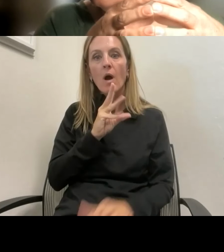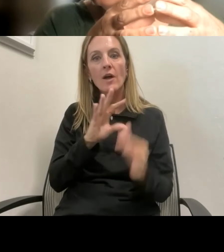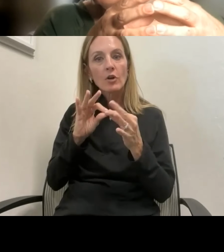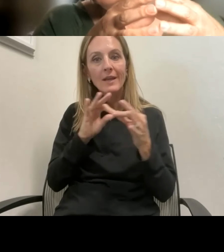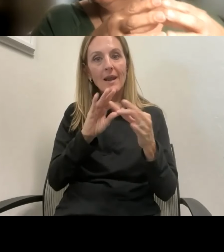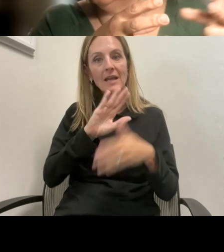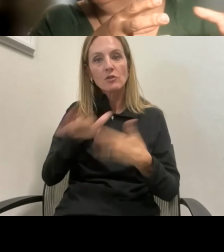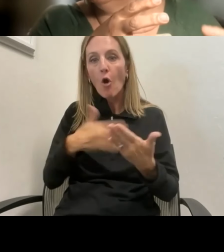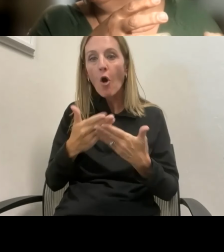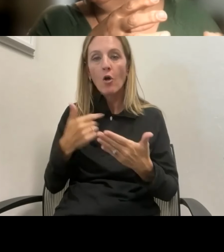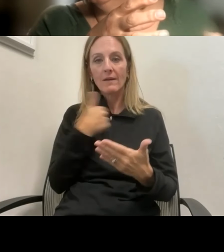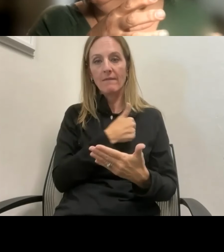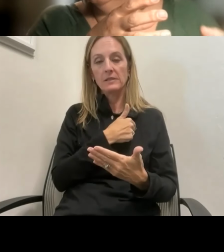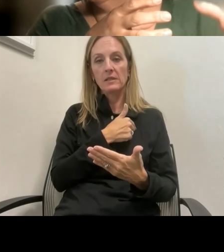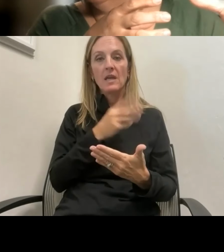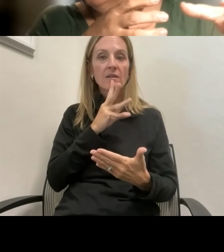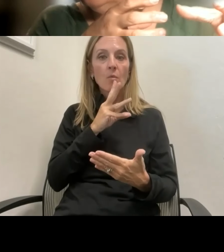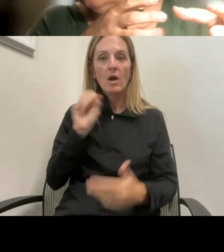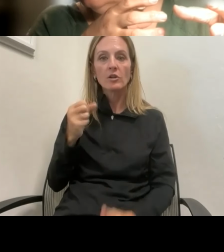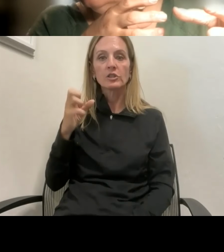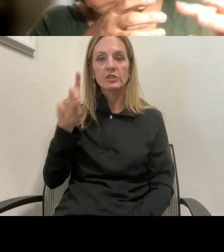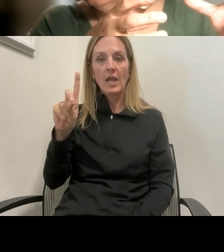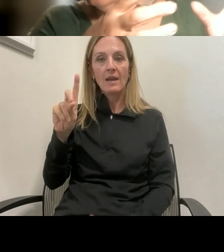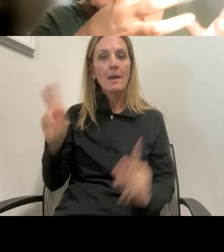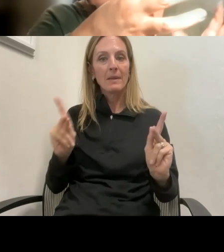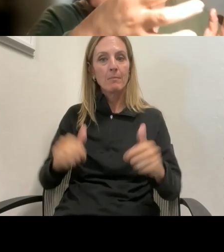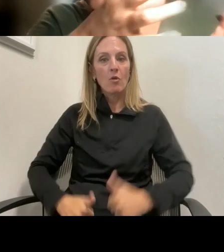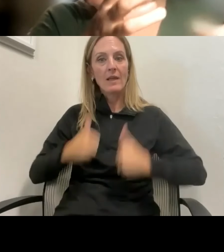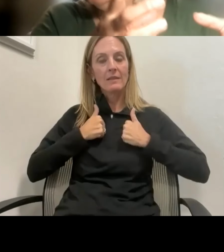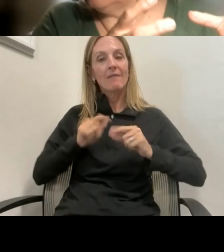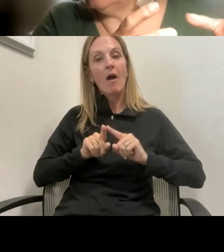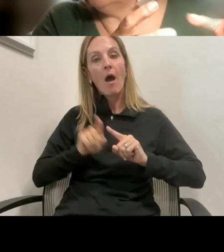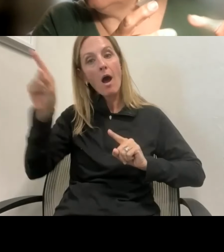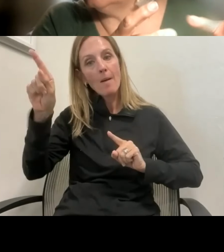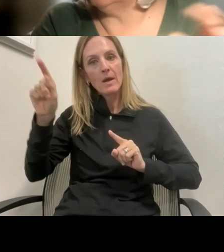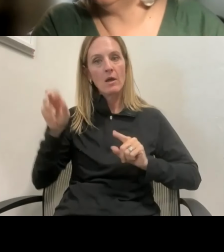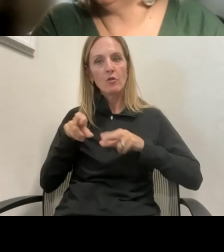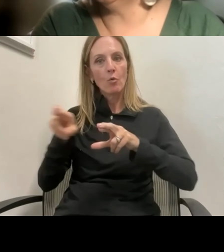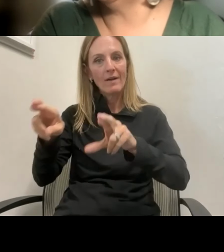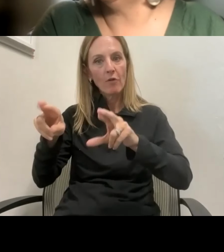So people down river or upriver, so there's even a larger planning piece that might kick in.